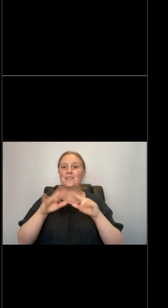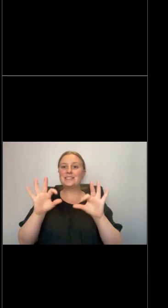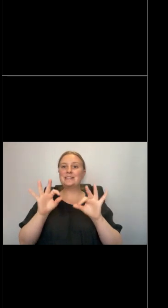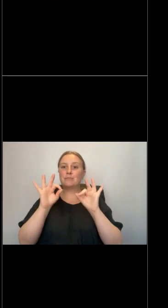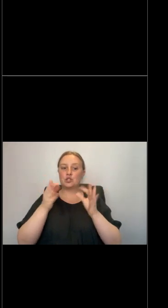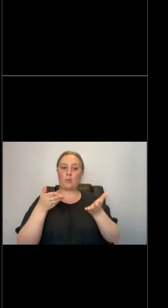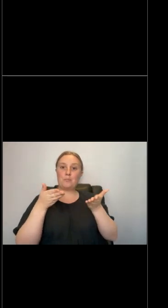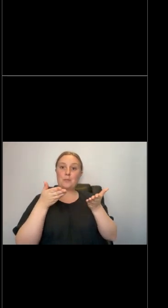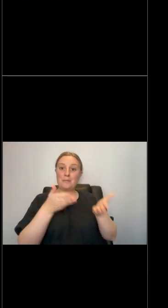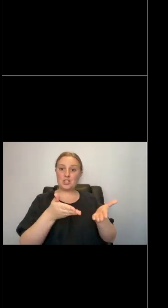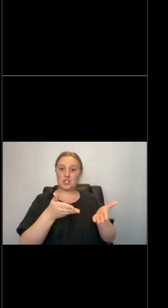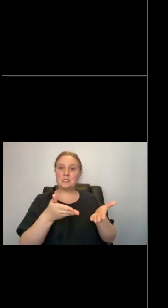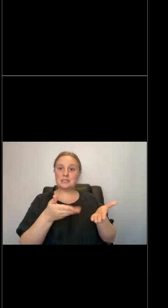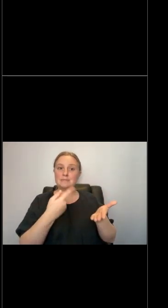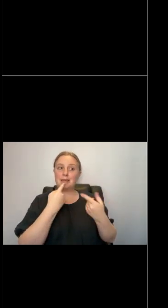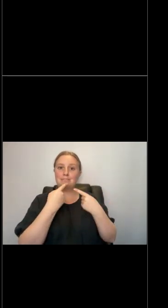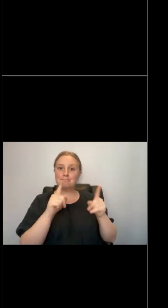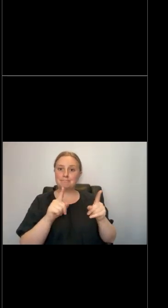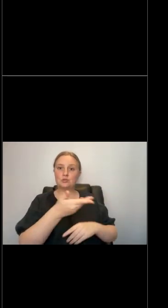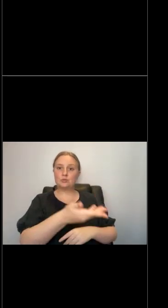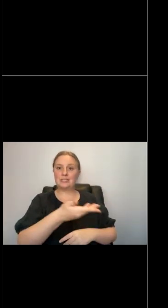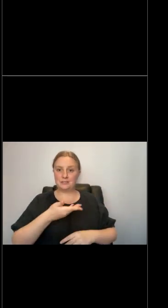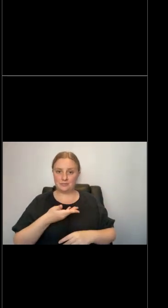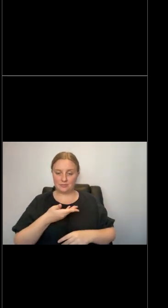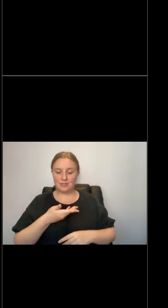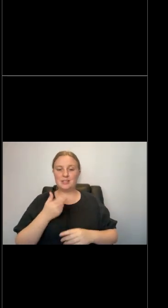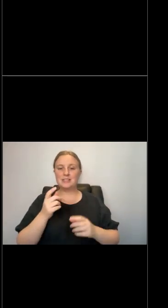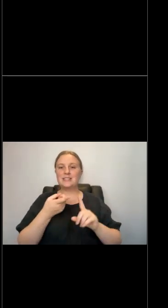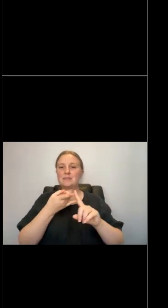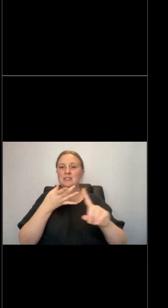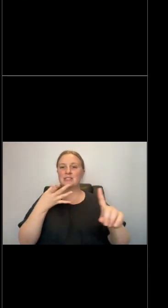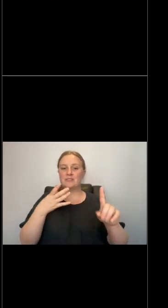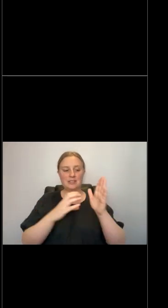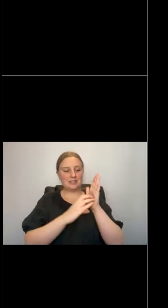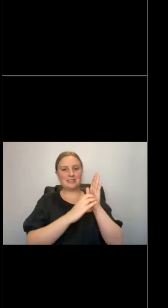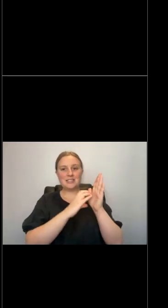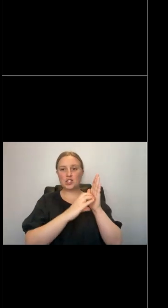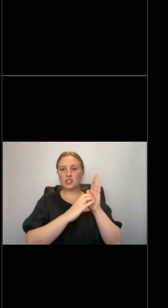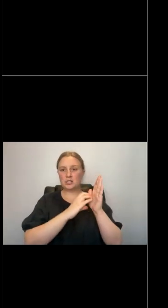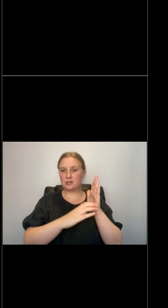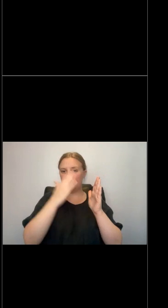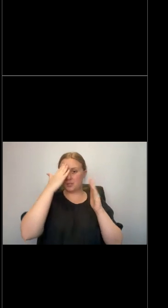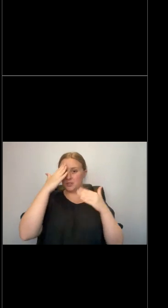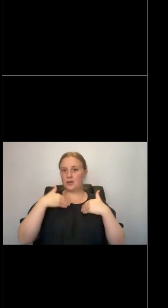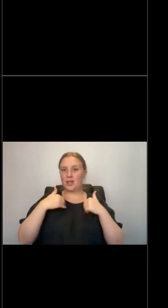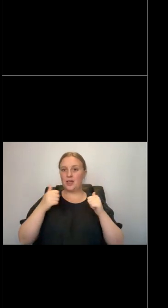There is a specific section of the Mental Health Act that deals with that.